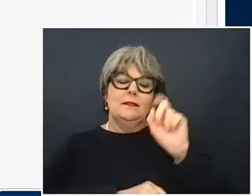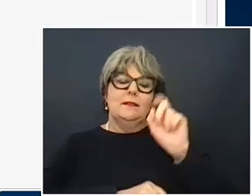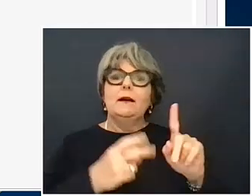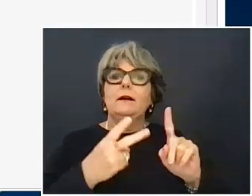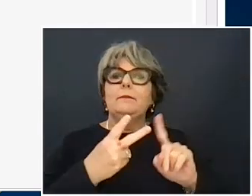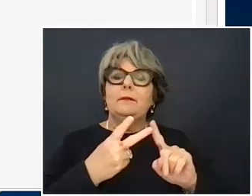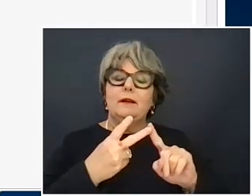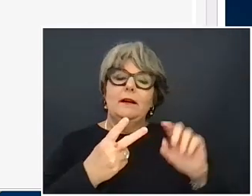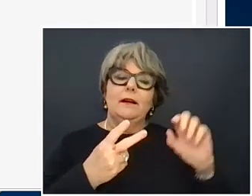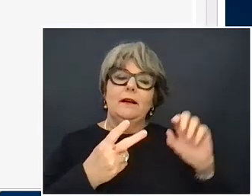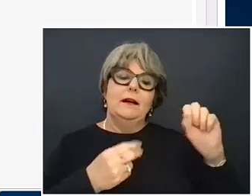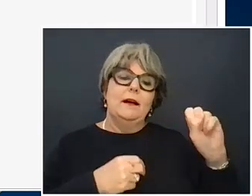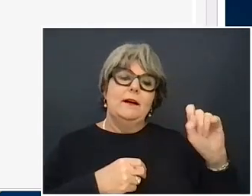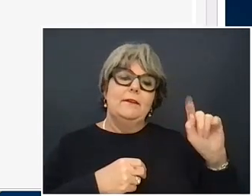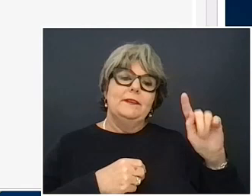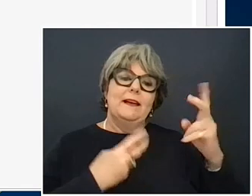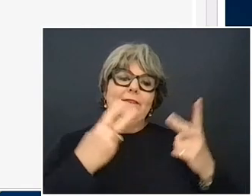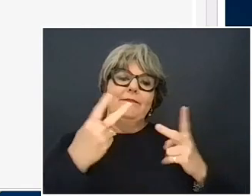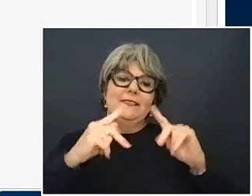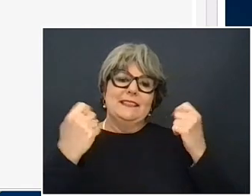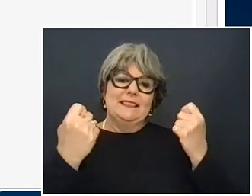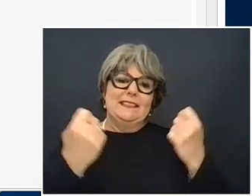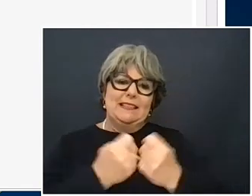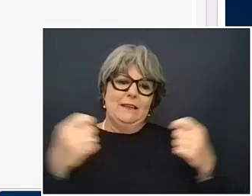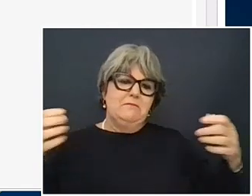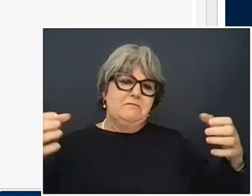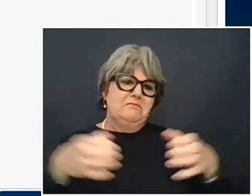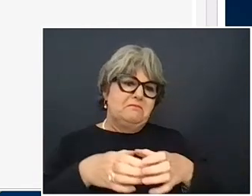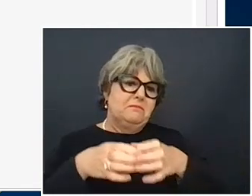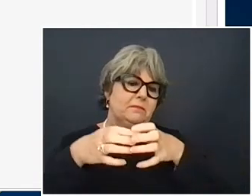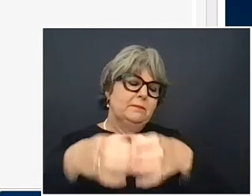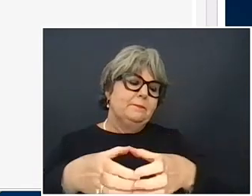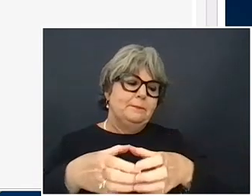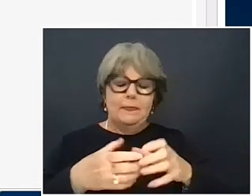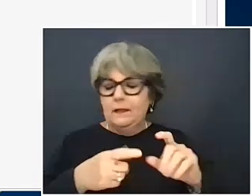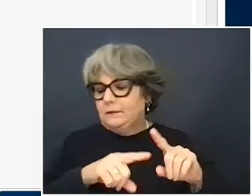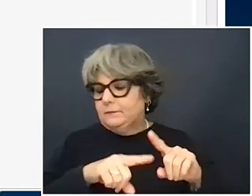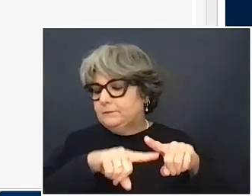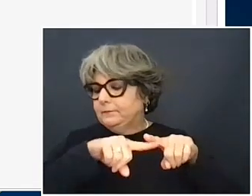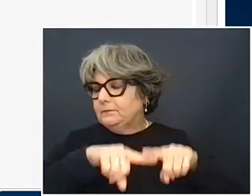team should be and depending on the branch